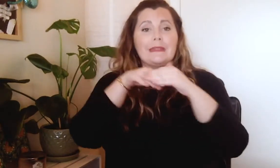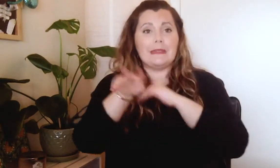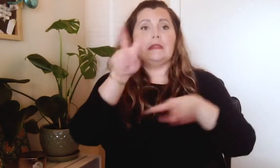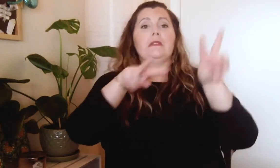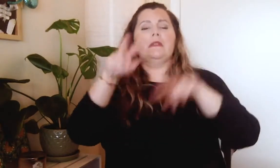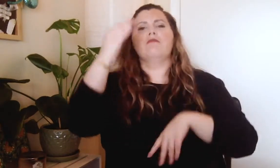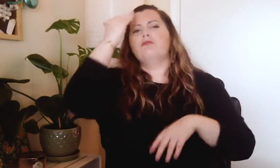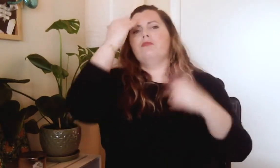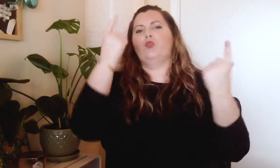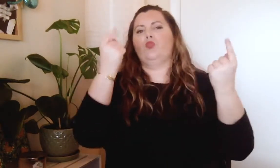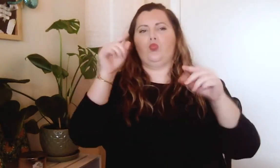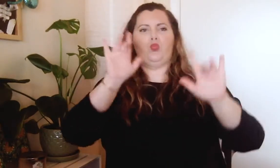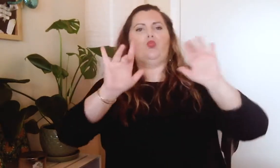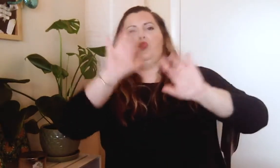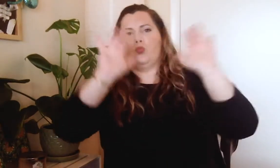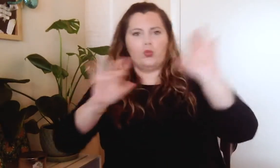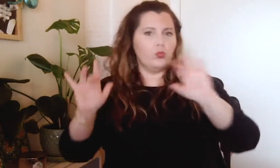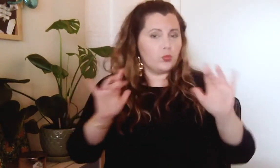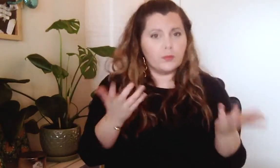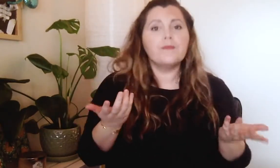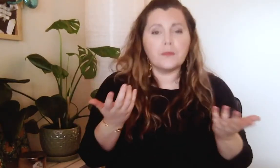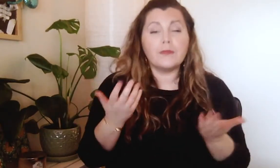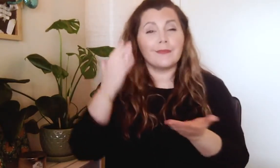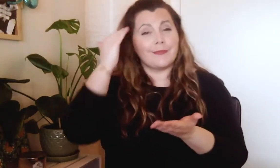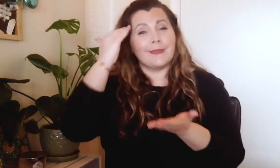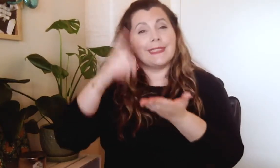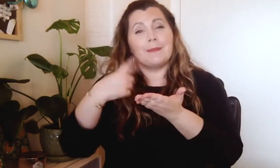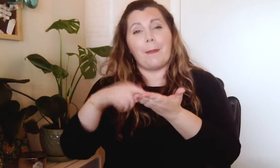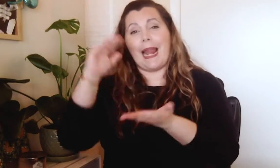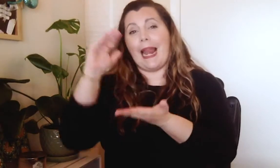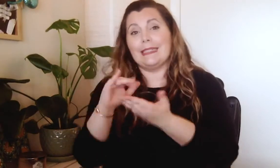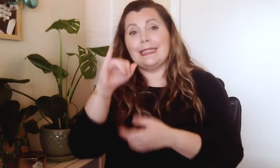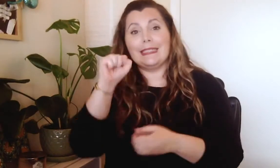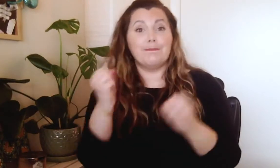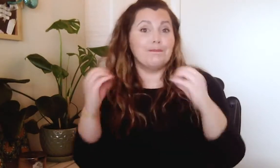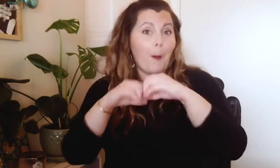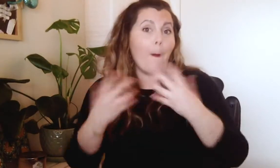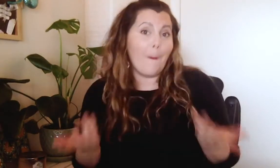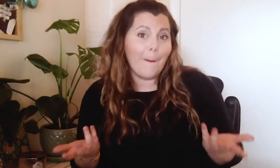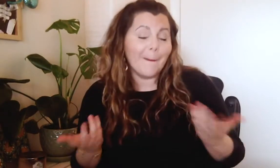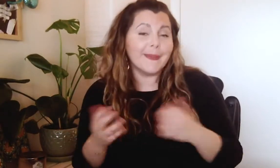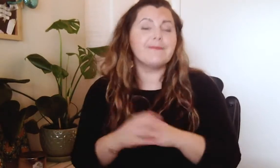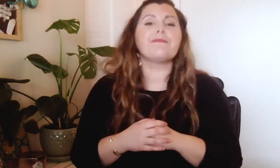so that when students access your course, they know what to do. Sometimes, less is more.